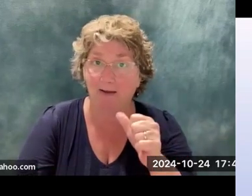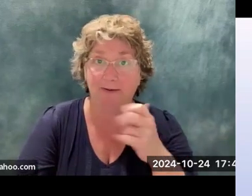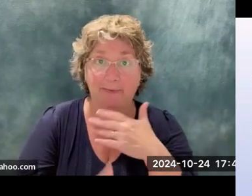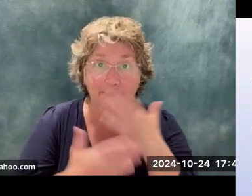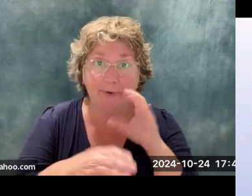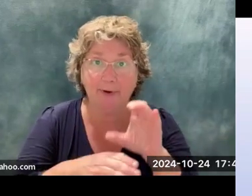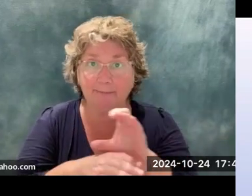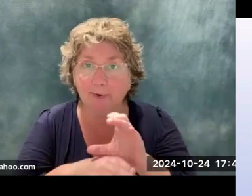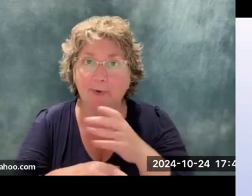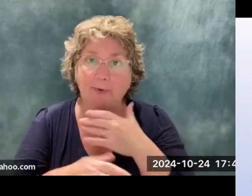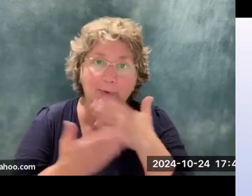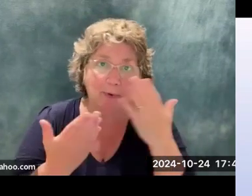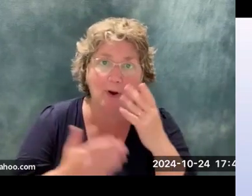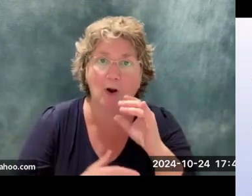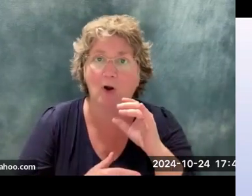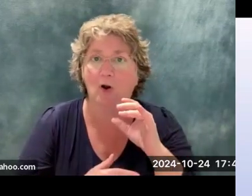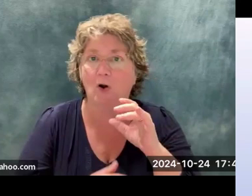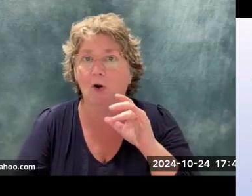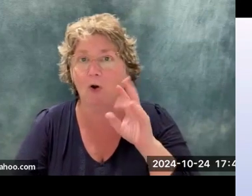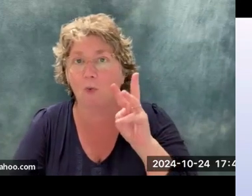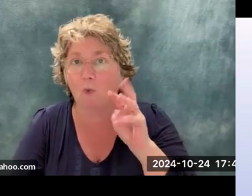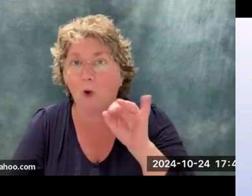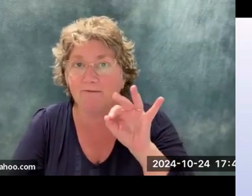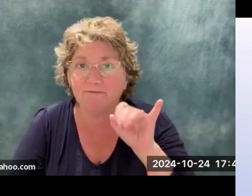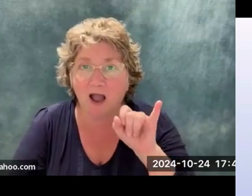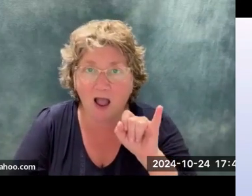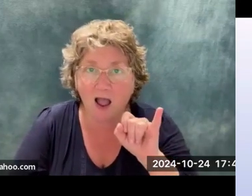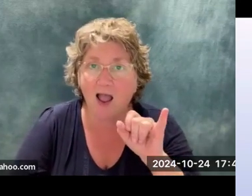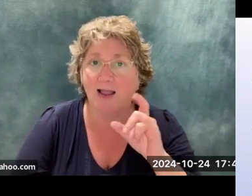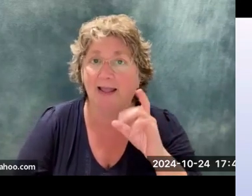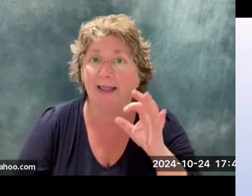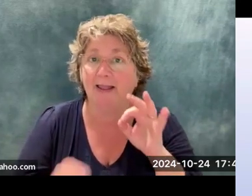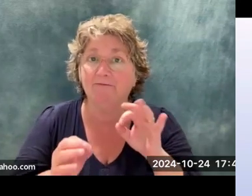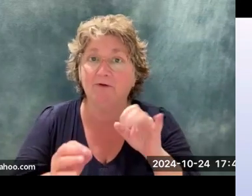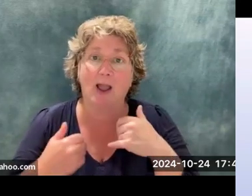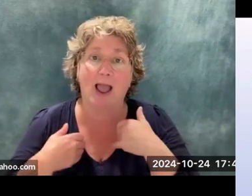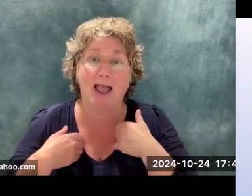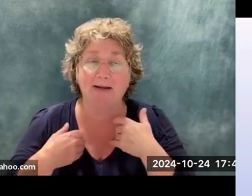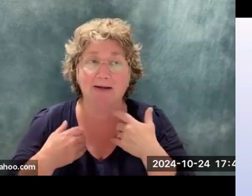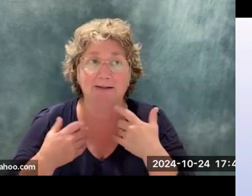children in disadvantaged schools and communities